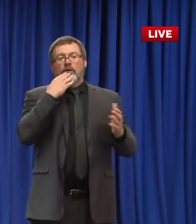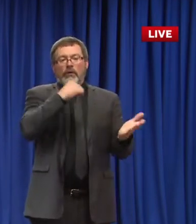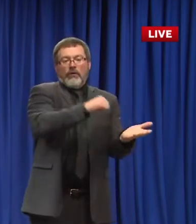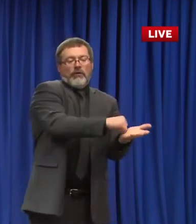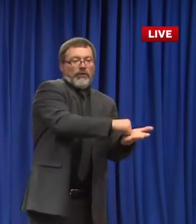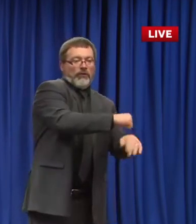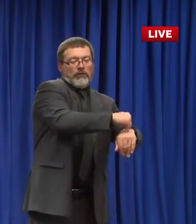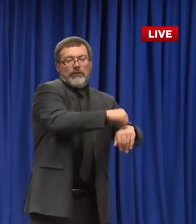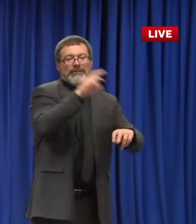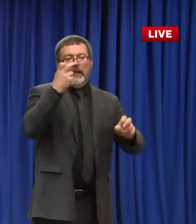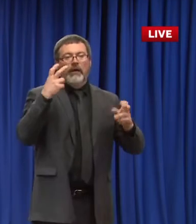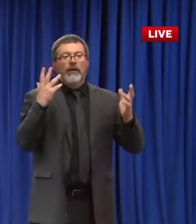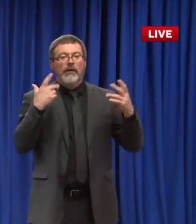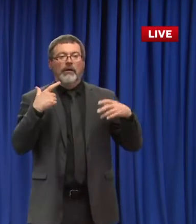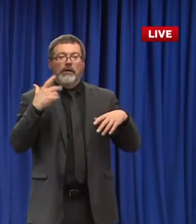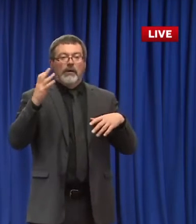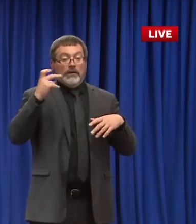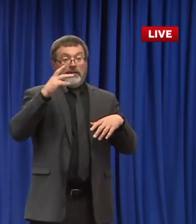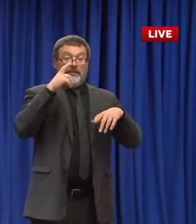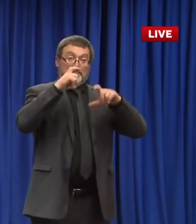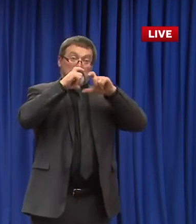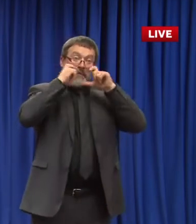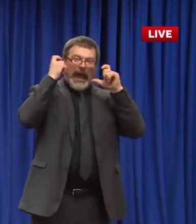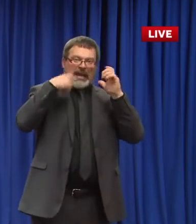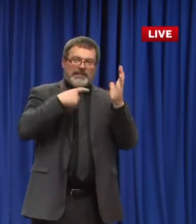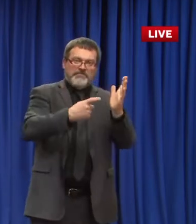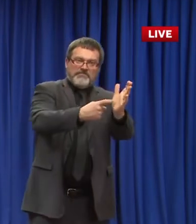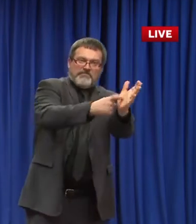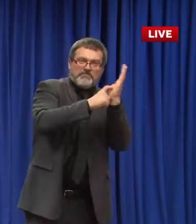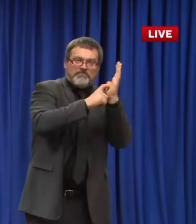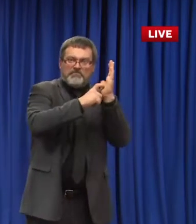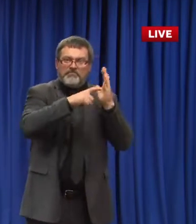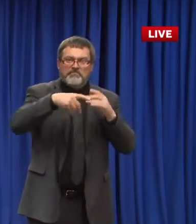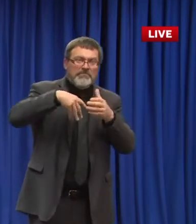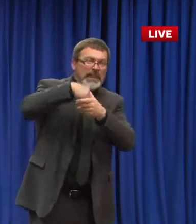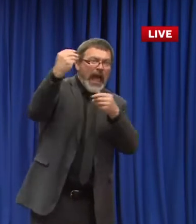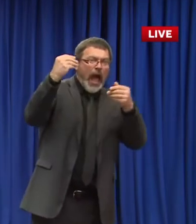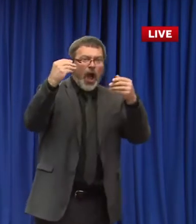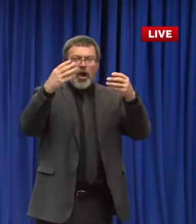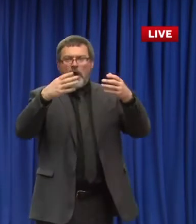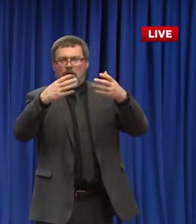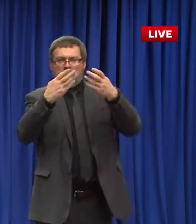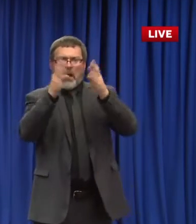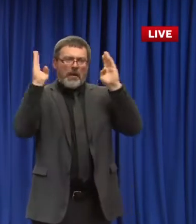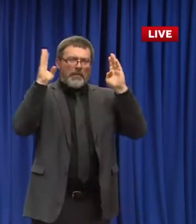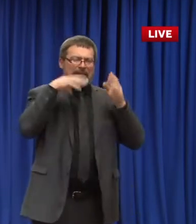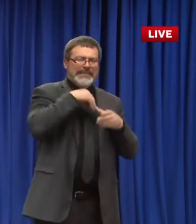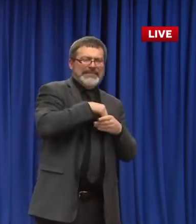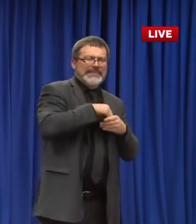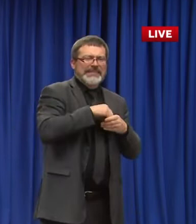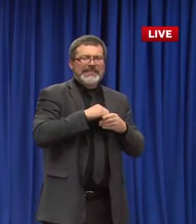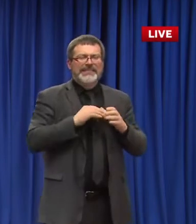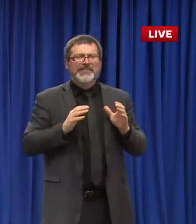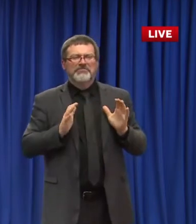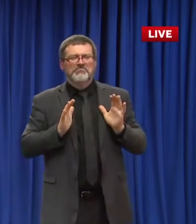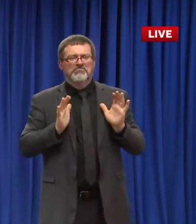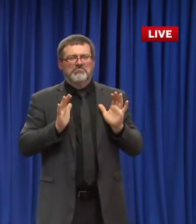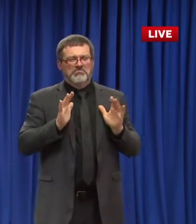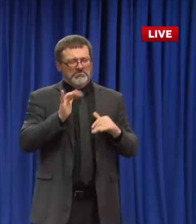WE’RE NOT AT A POINT WHERE AND THANK GOODNESS THE NUMBERS KEEP GETTING BETTER AND THAT WE ARE GOING TO MANDATE MASS MASS BE WORN IN PUBLIC OR INDOORS.